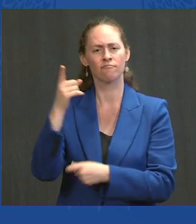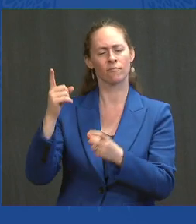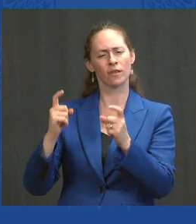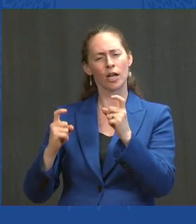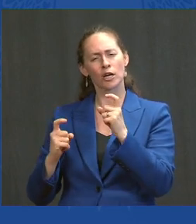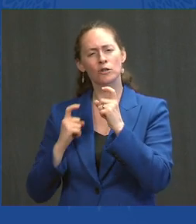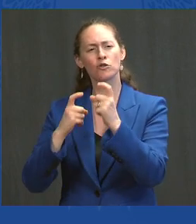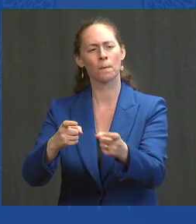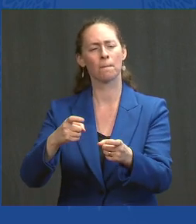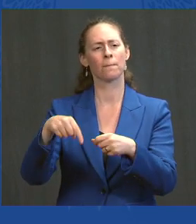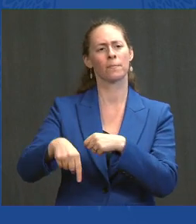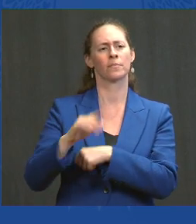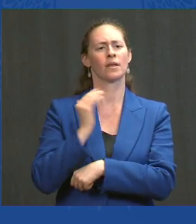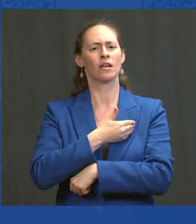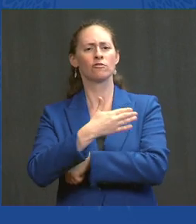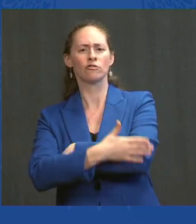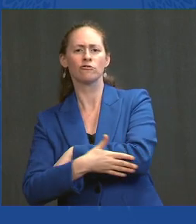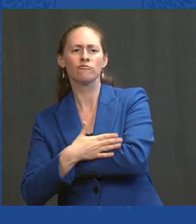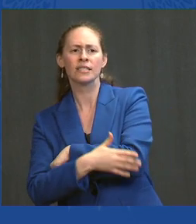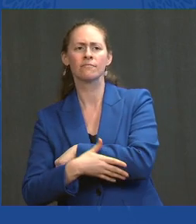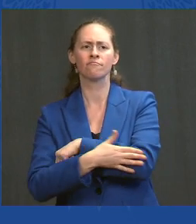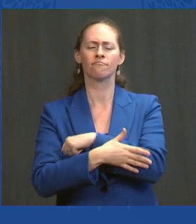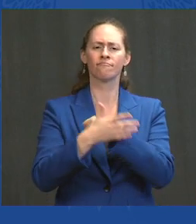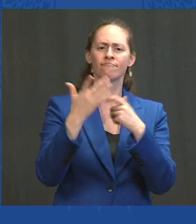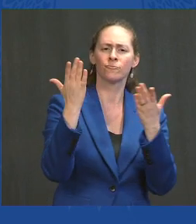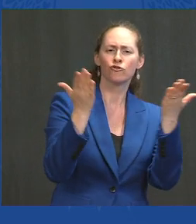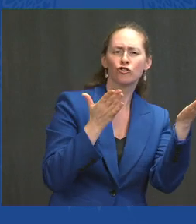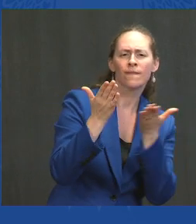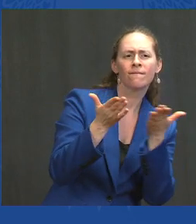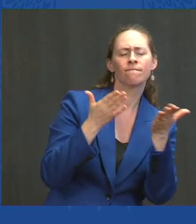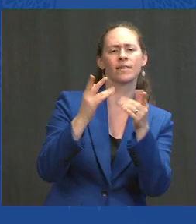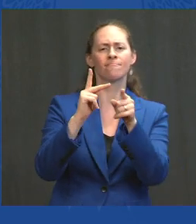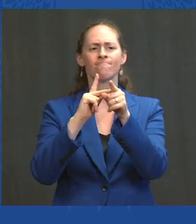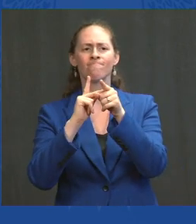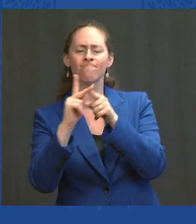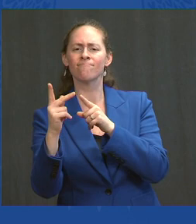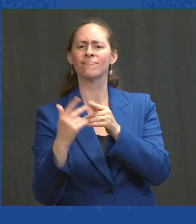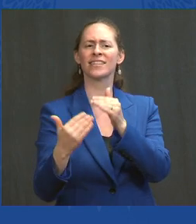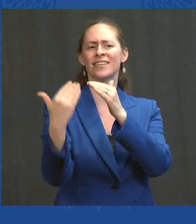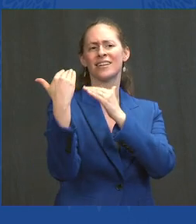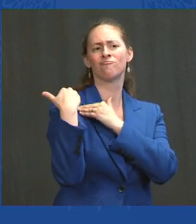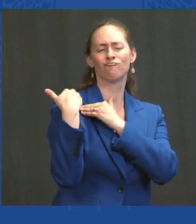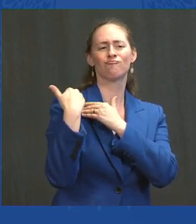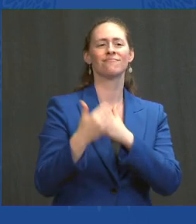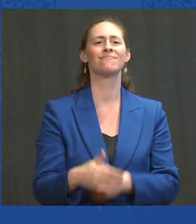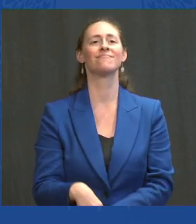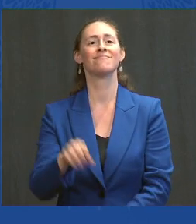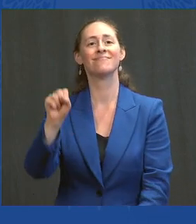professional achievement, and responsible citizenship. Sandra, thank you for representing